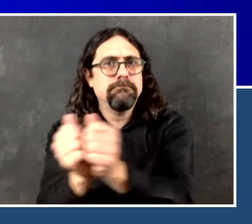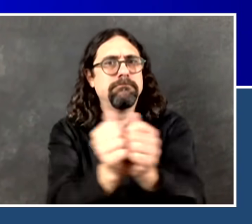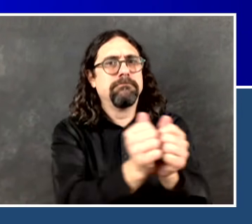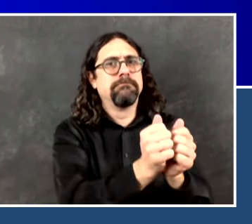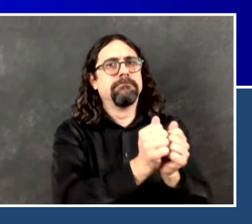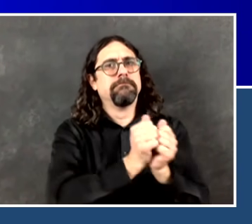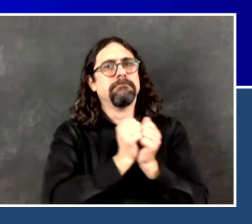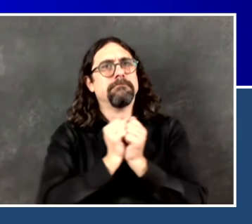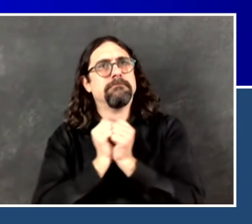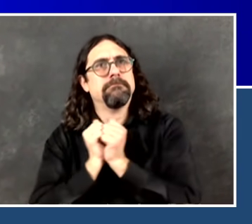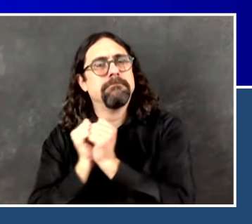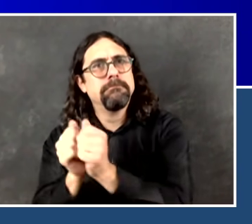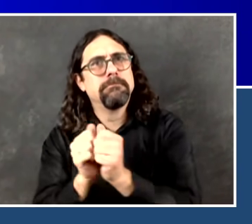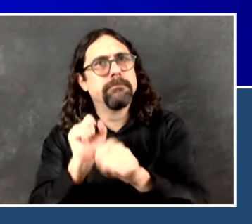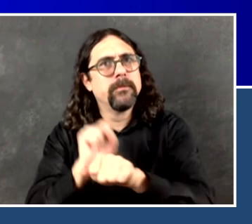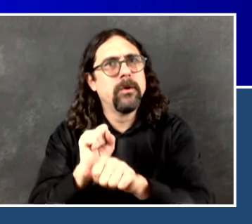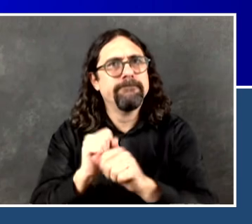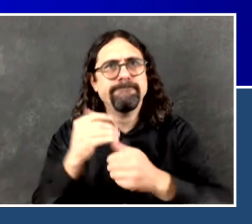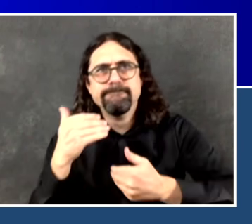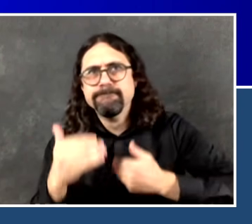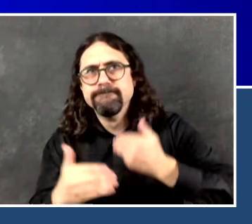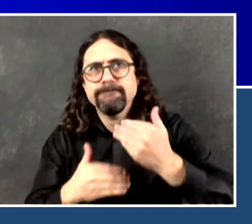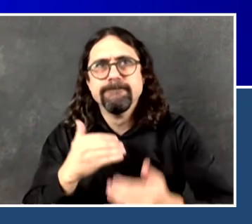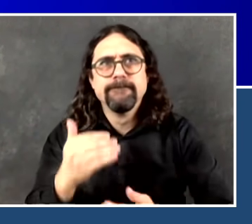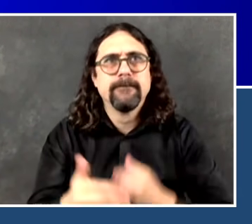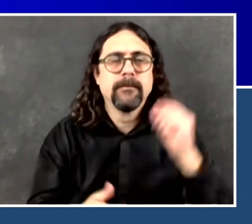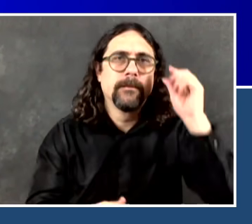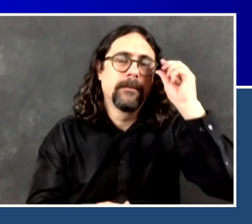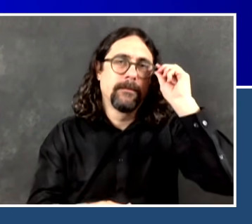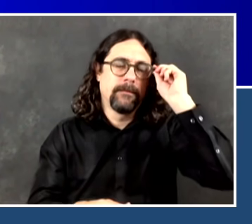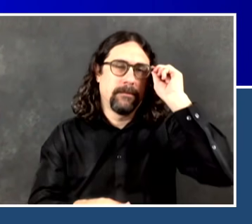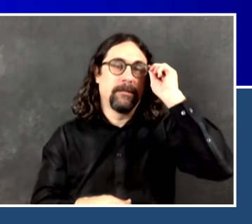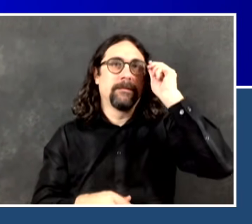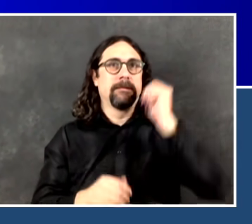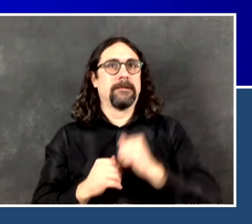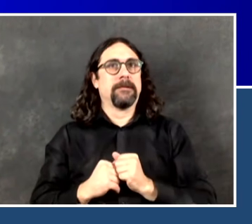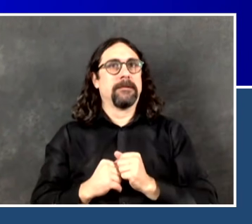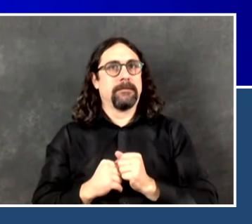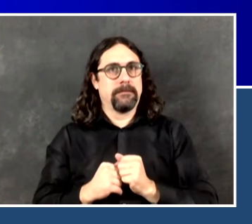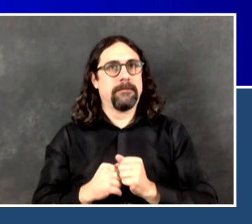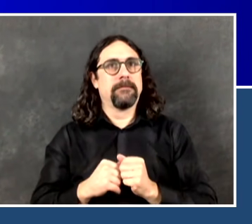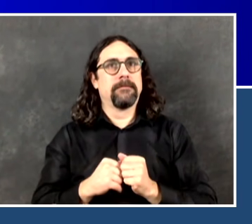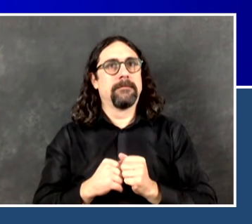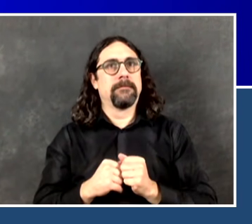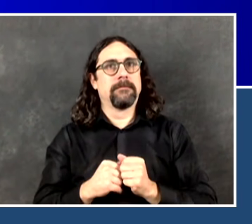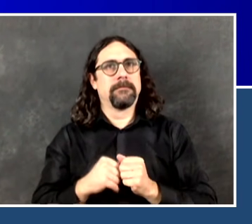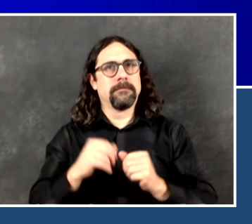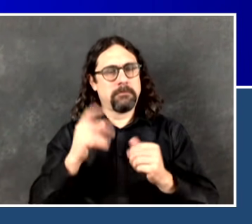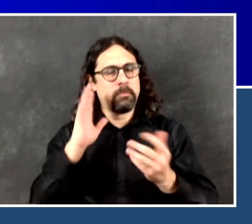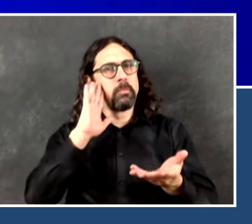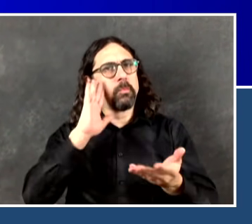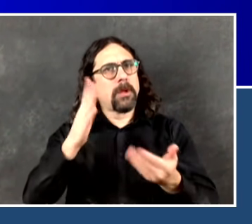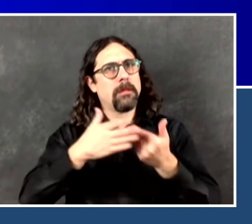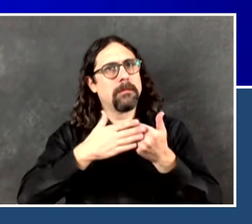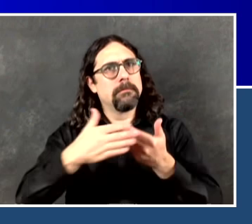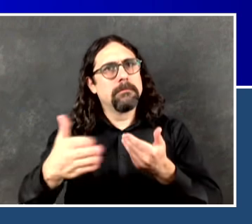ANSWER THEM WITH THEIR POWERFUL PERSPECTIVE ON THE LIFE OF THIS CIY T ANDTH E DIFFERENT PARTS OF THE CITY THEY COMEFR OM. THE DIFFERENT